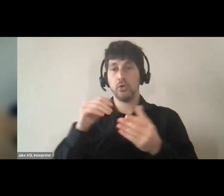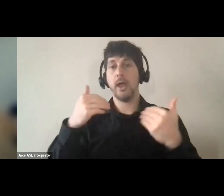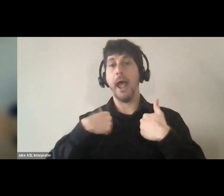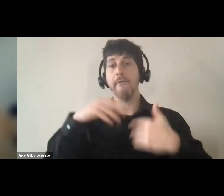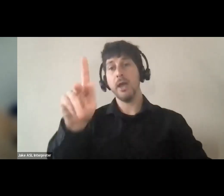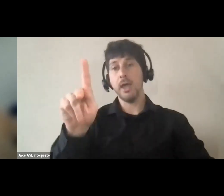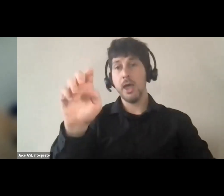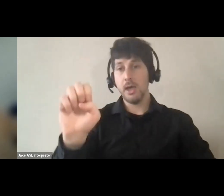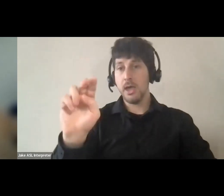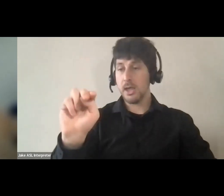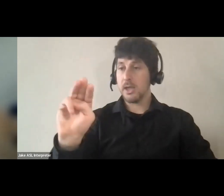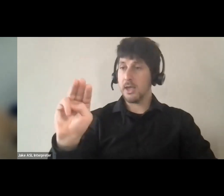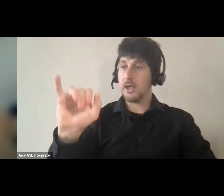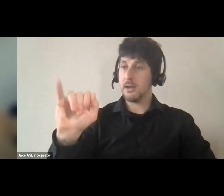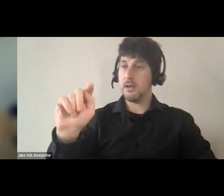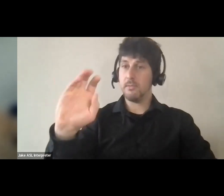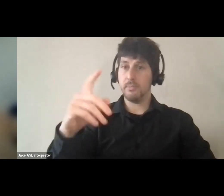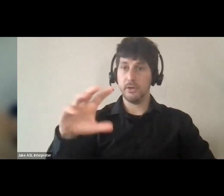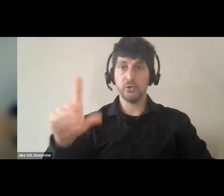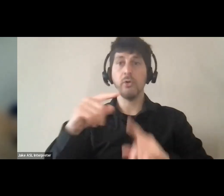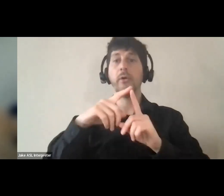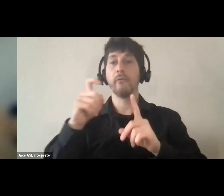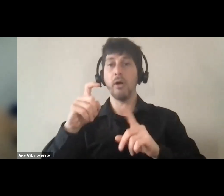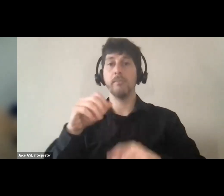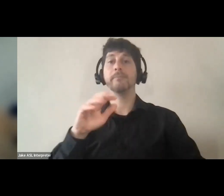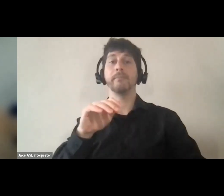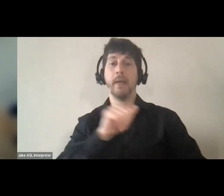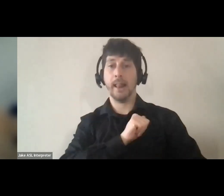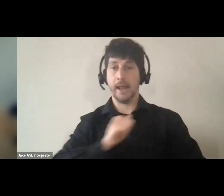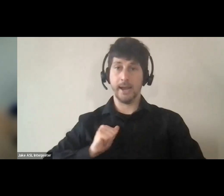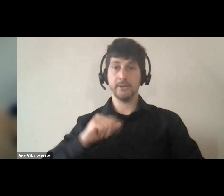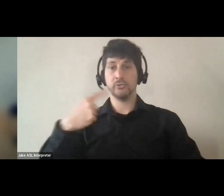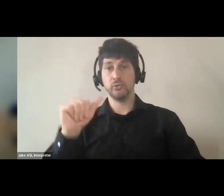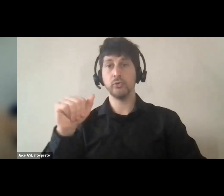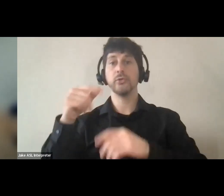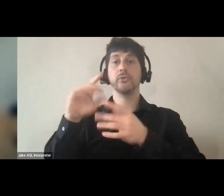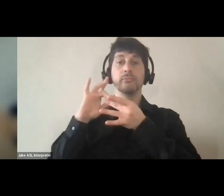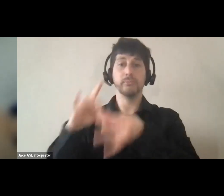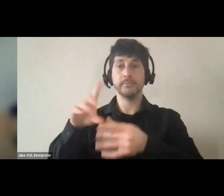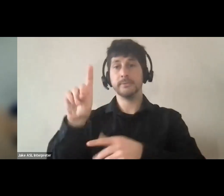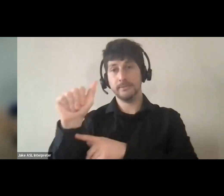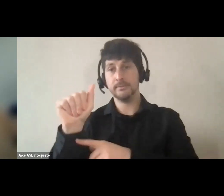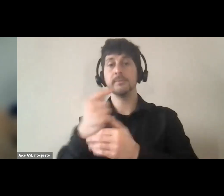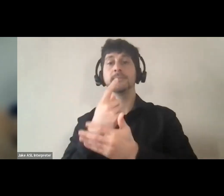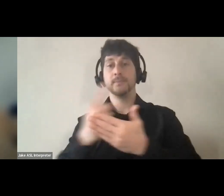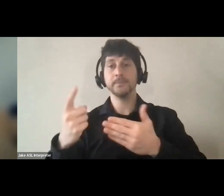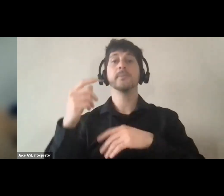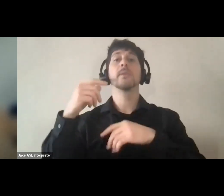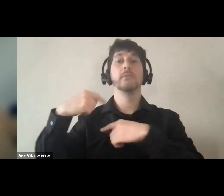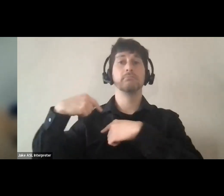So I hope that you will hang out the whole time, because there's much to learn from everybody. We have Ken Mitchell, from disability link in Atlanta, Georgia.